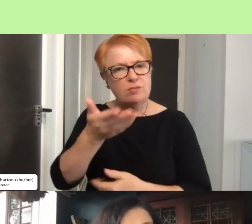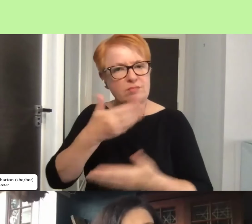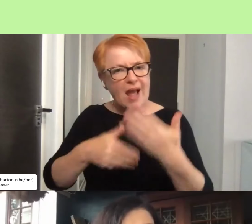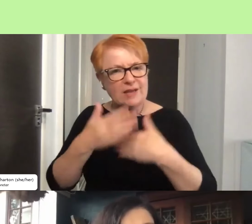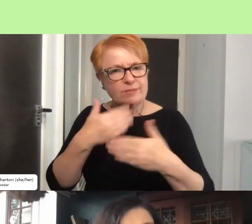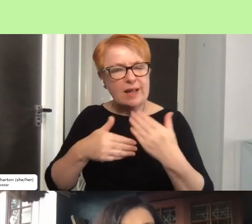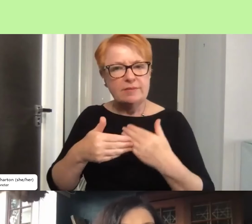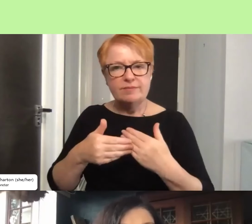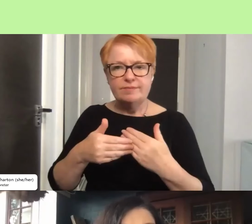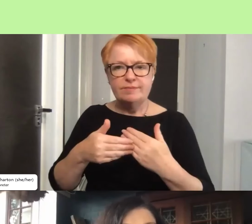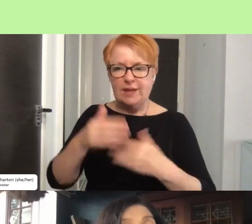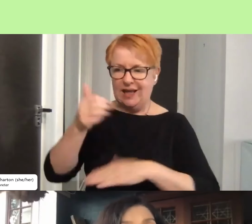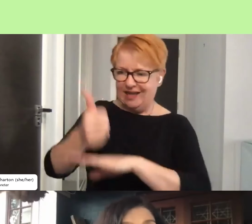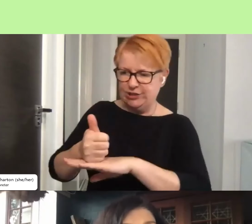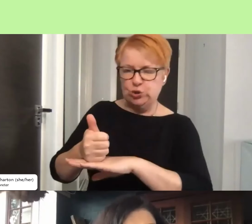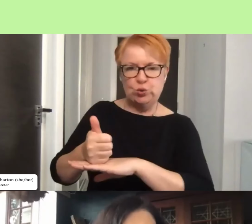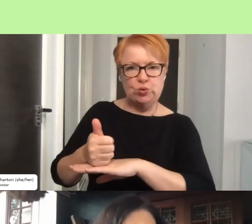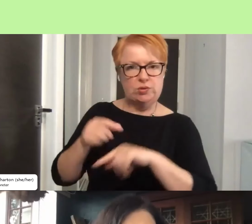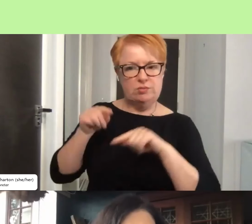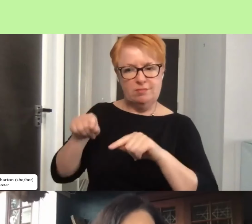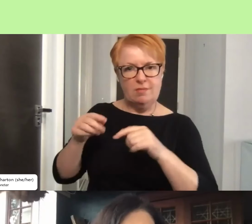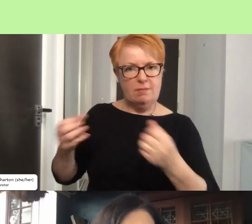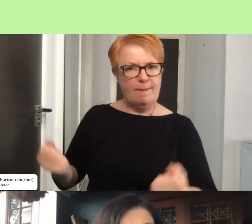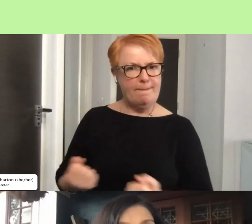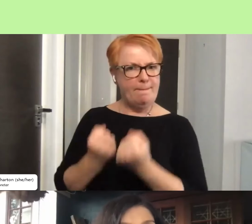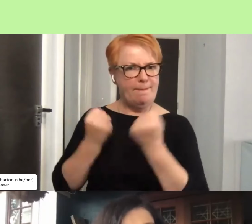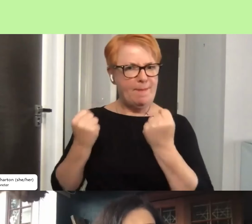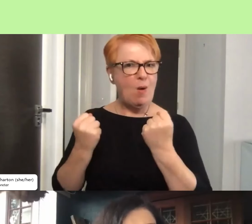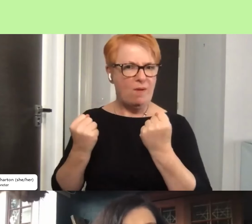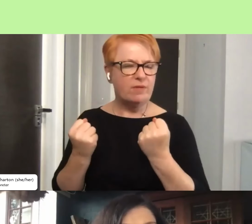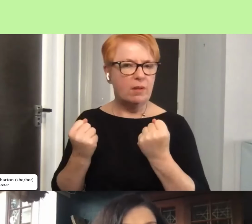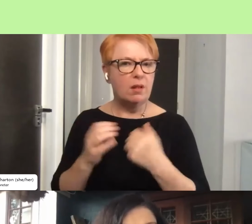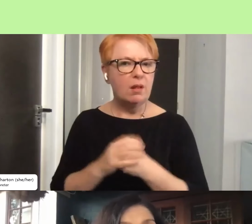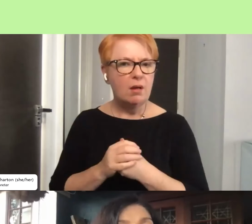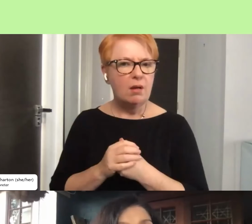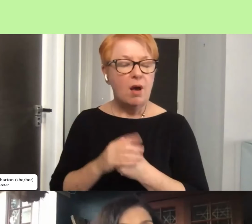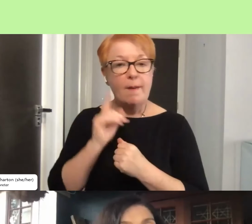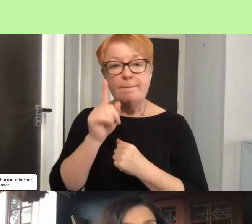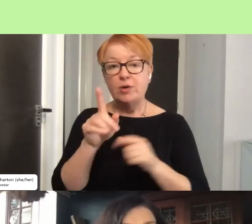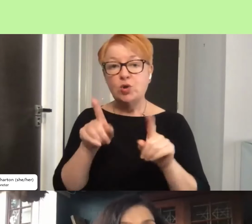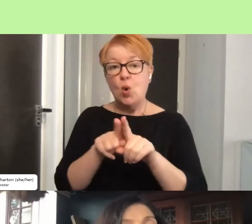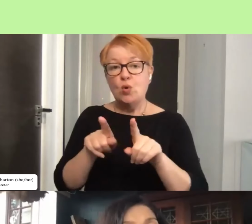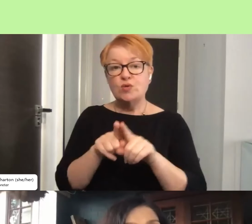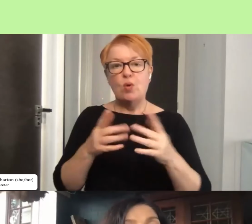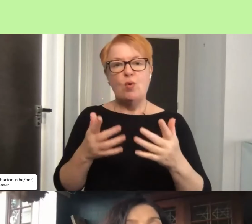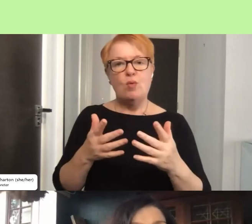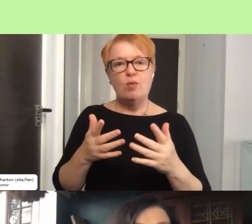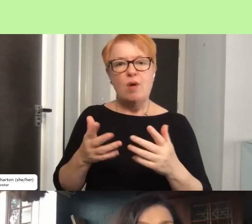powerful, having a very powerful position, as well as kind of what are the limits that you've kind of,